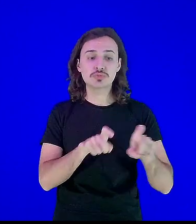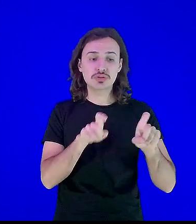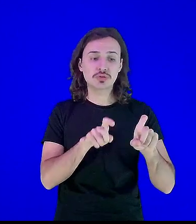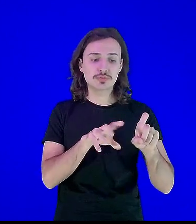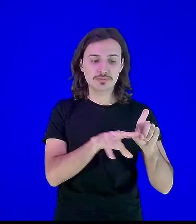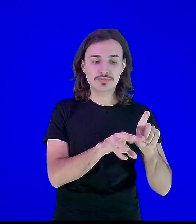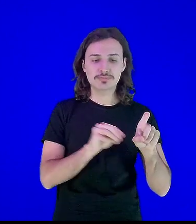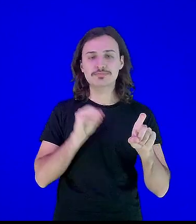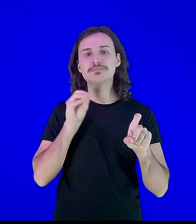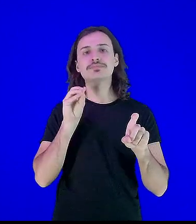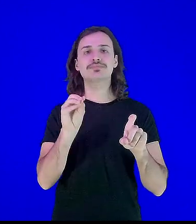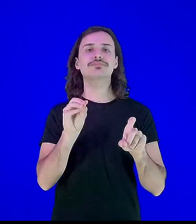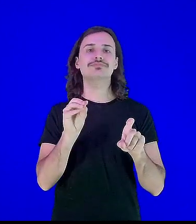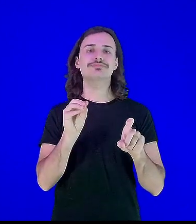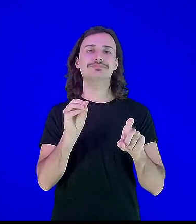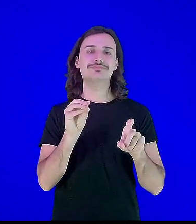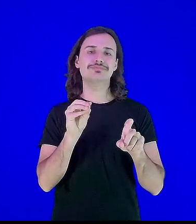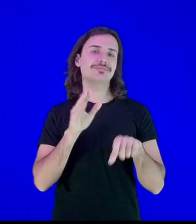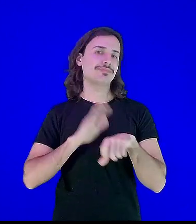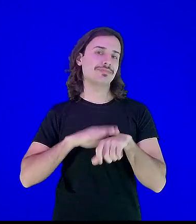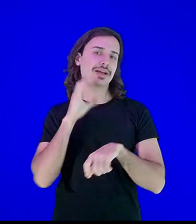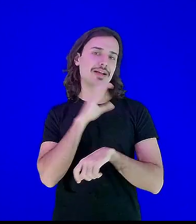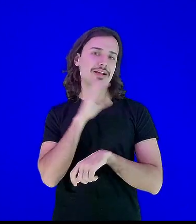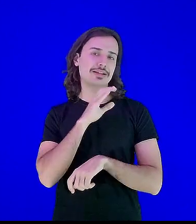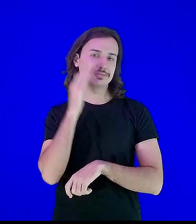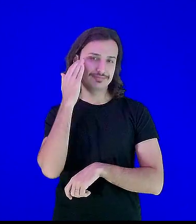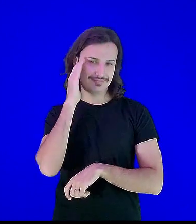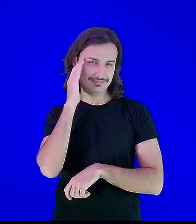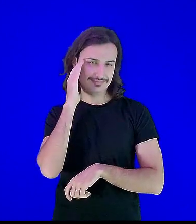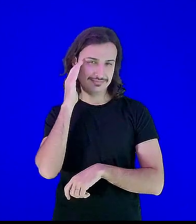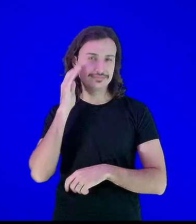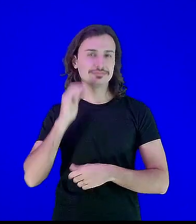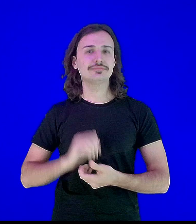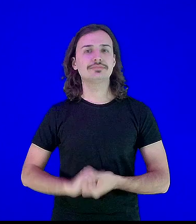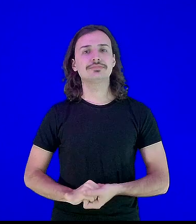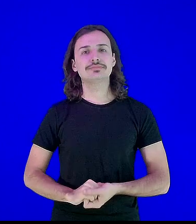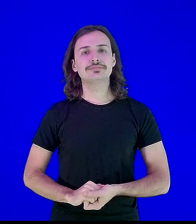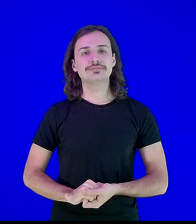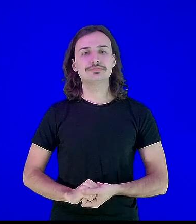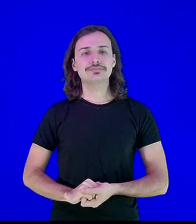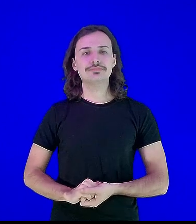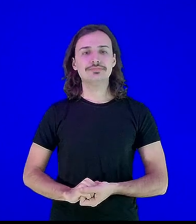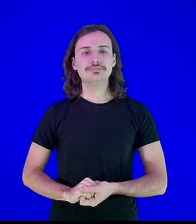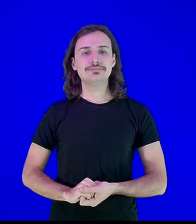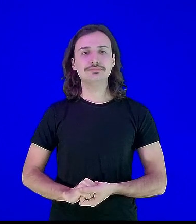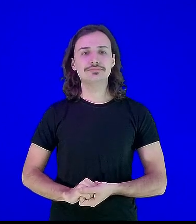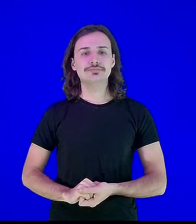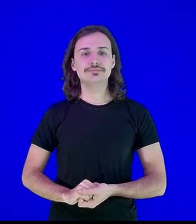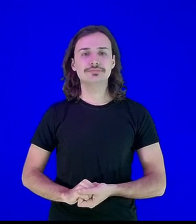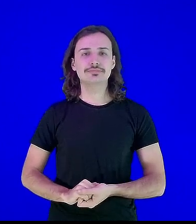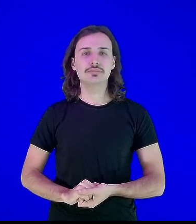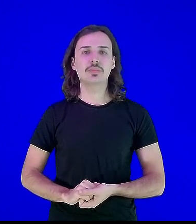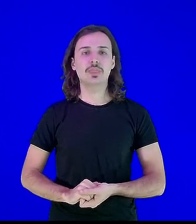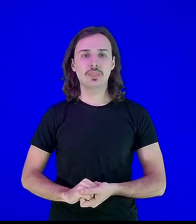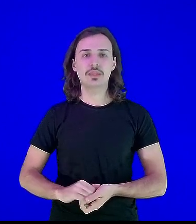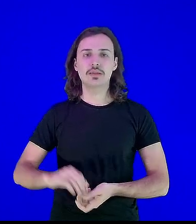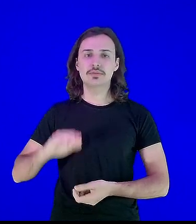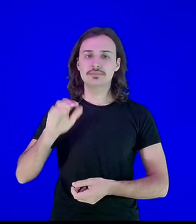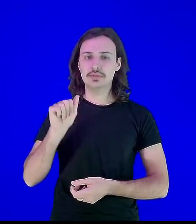okay so where was I? "ASL" "hello" "my sign names" "is Wallyson"